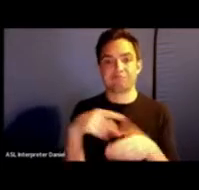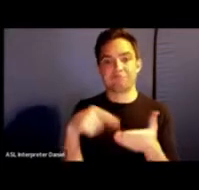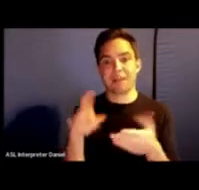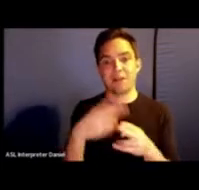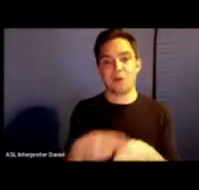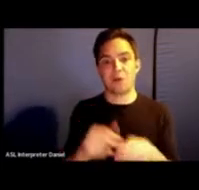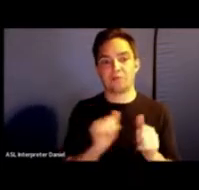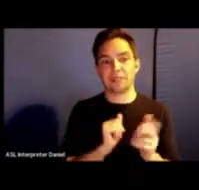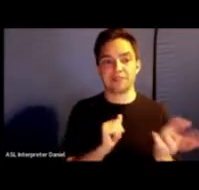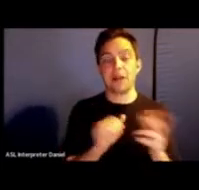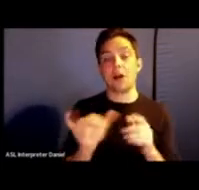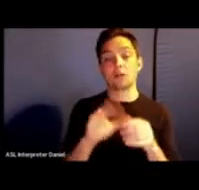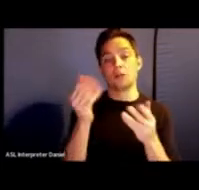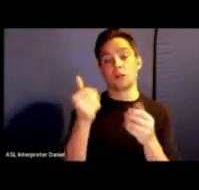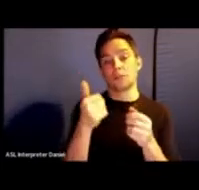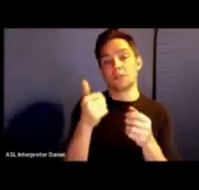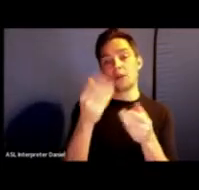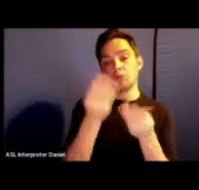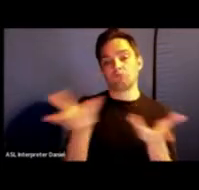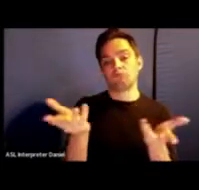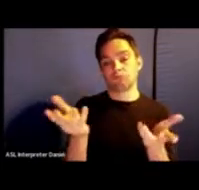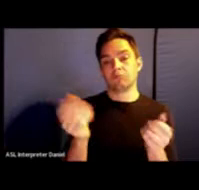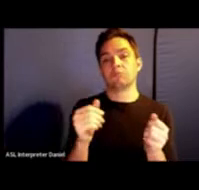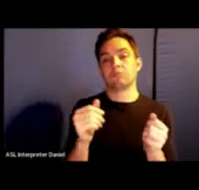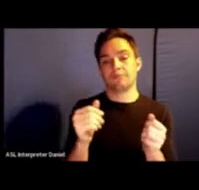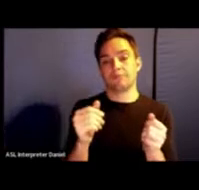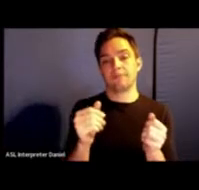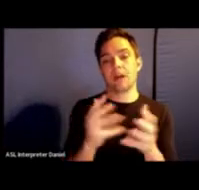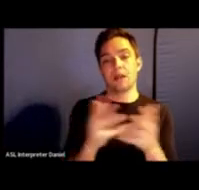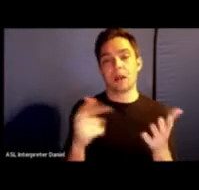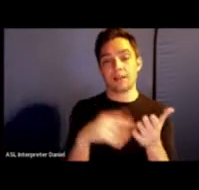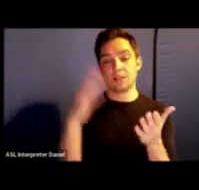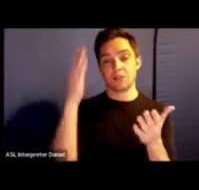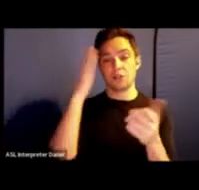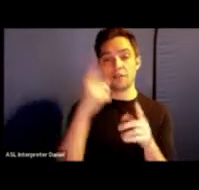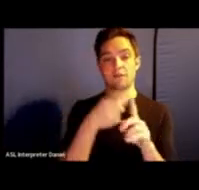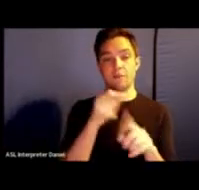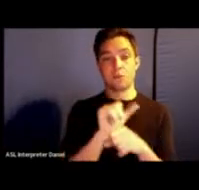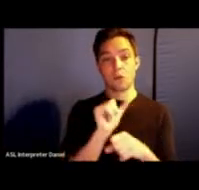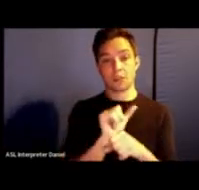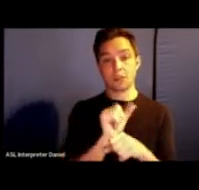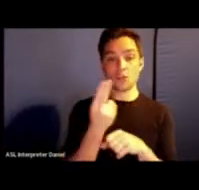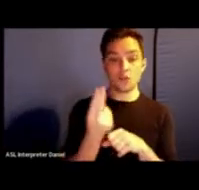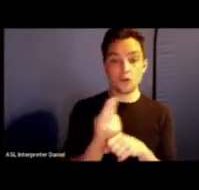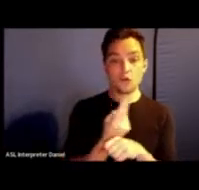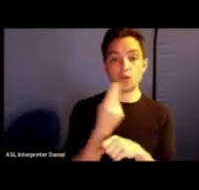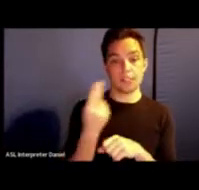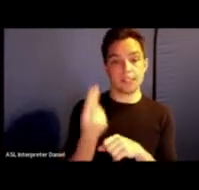to note that it's it's an that so much of this knowledge comes from working and utilizing the program, which is why I think